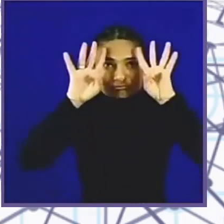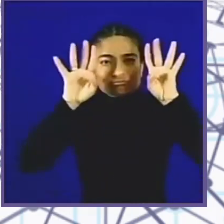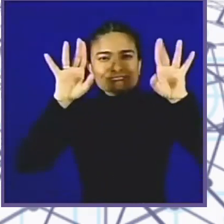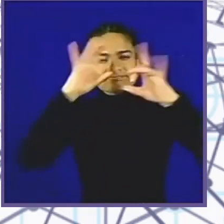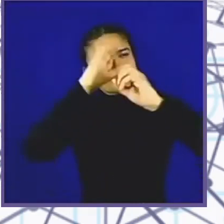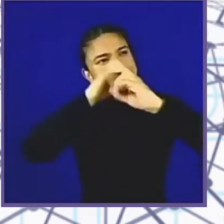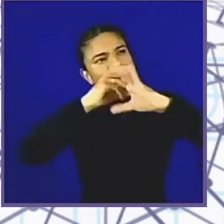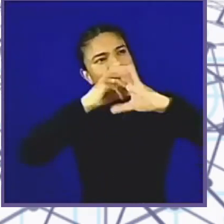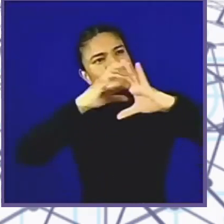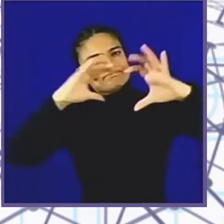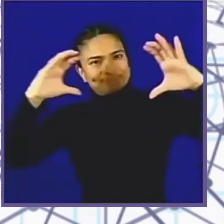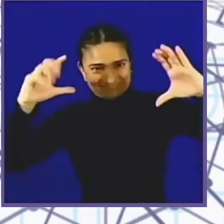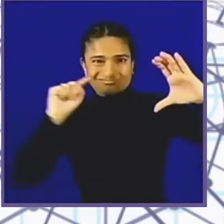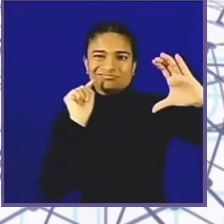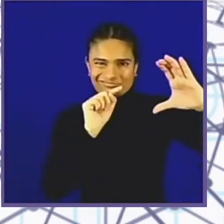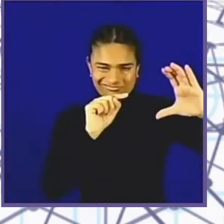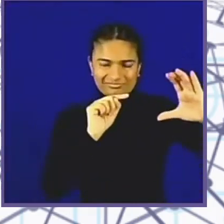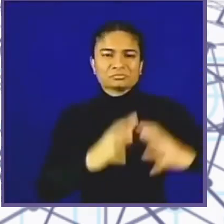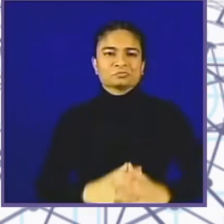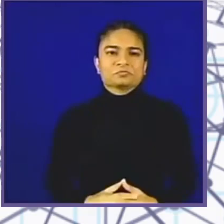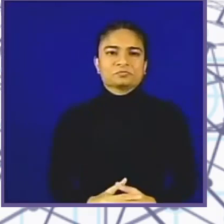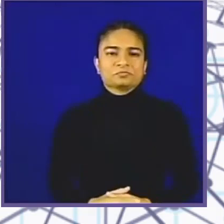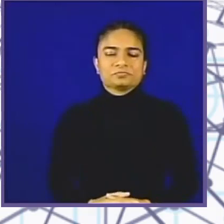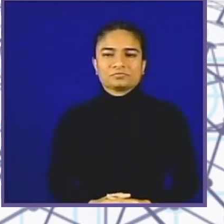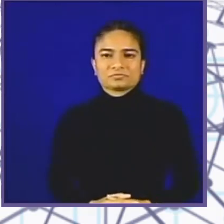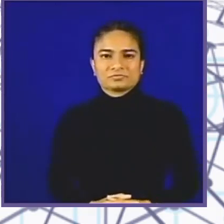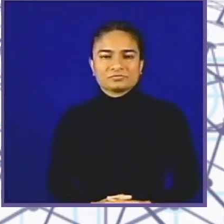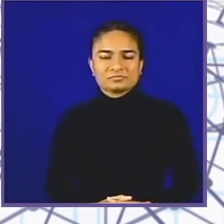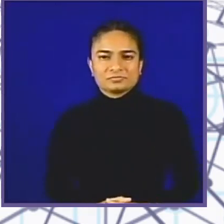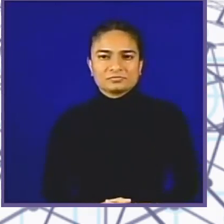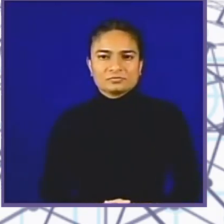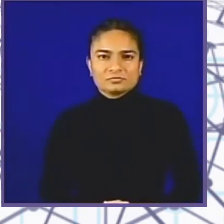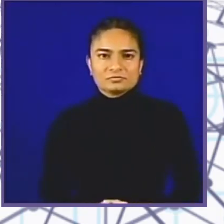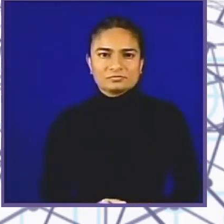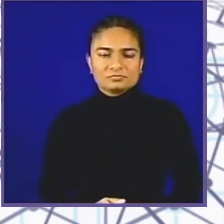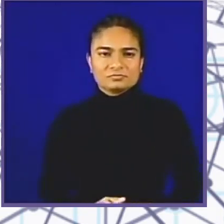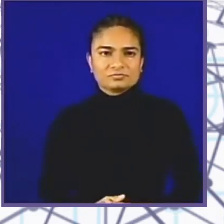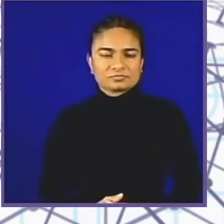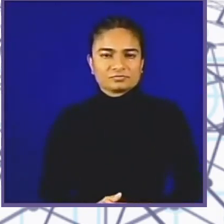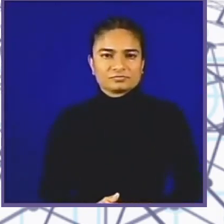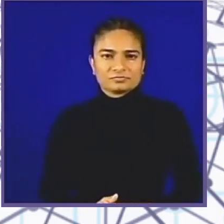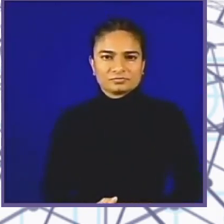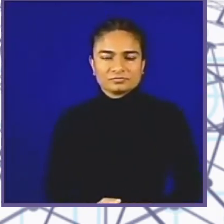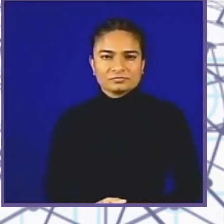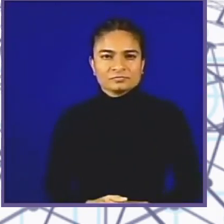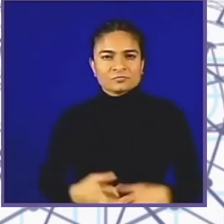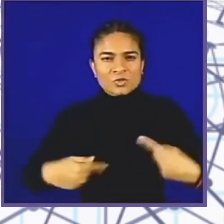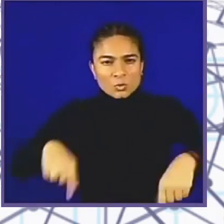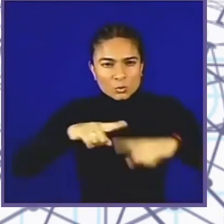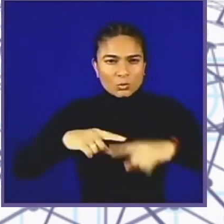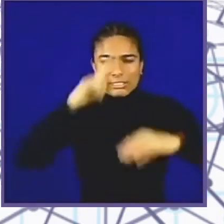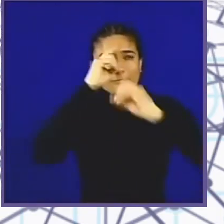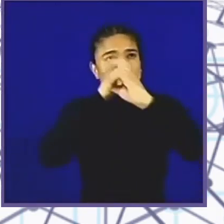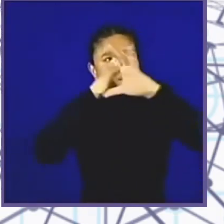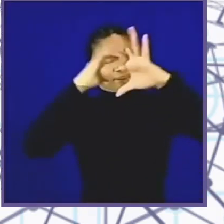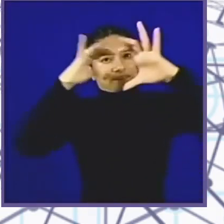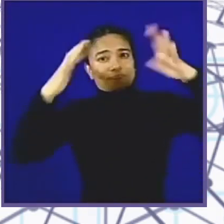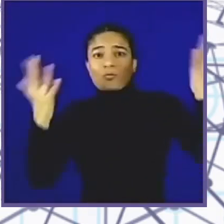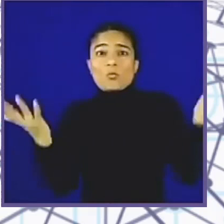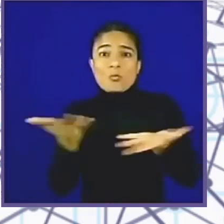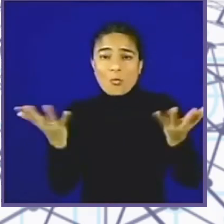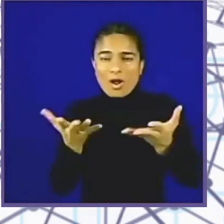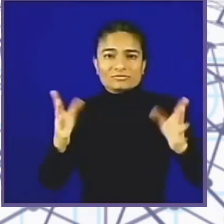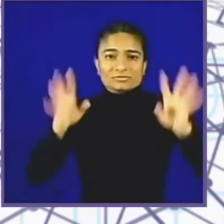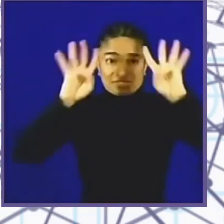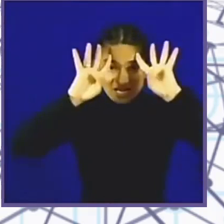help tackle the bias for access to 80. As we may all know, in most developing countries,